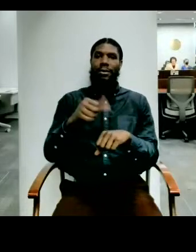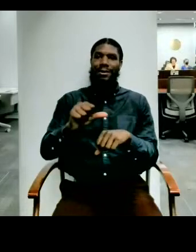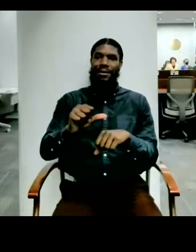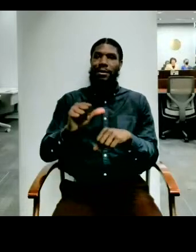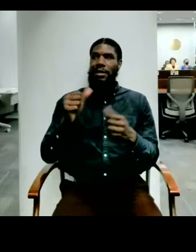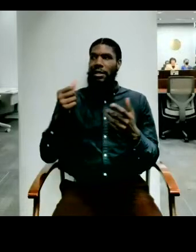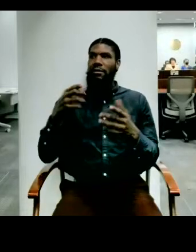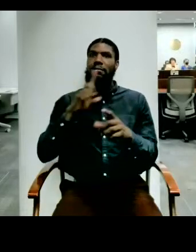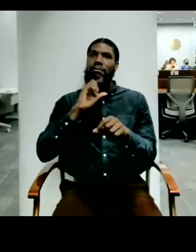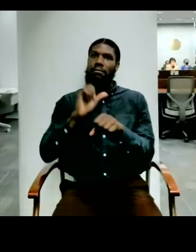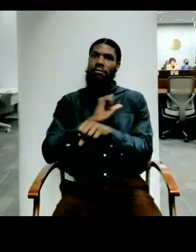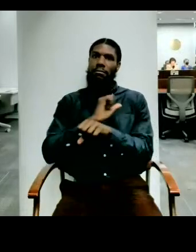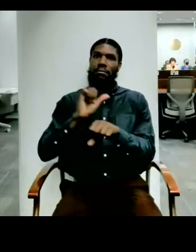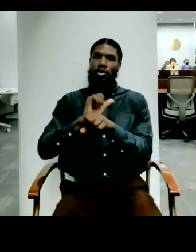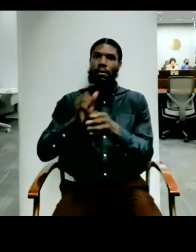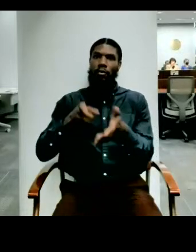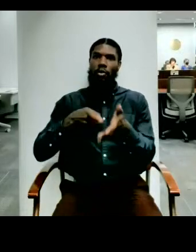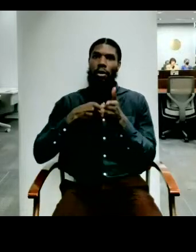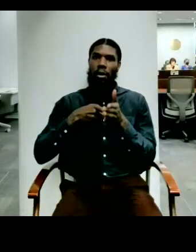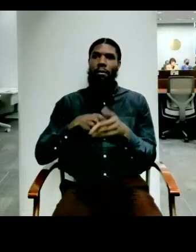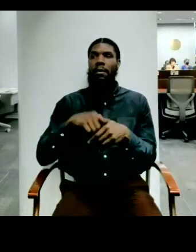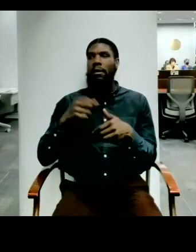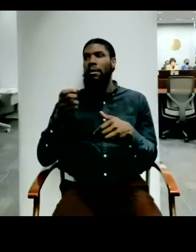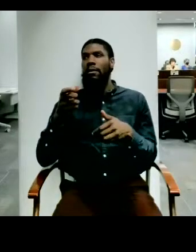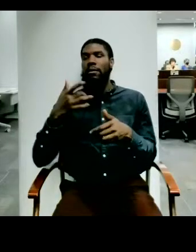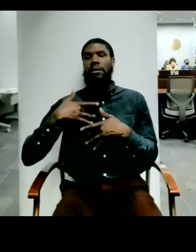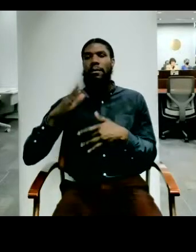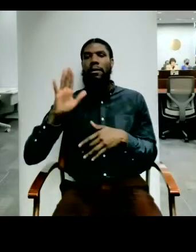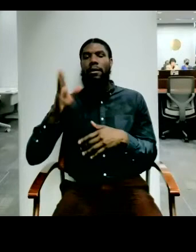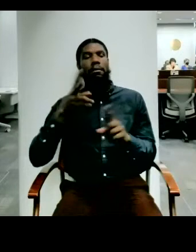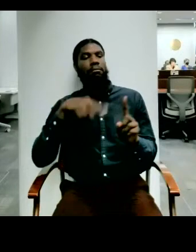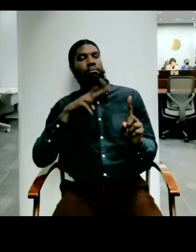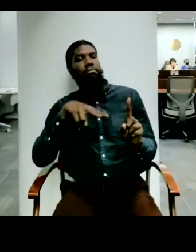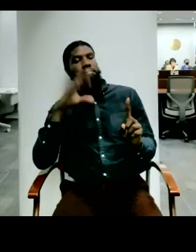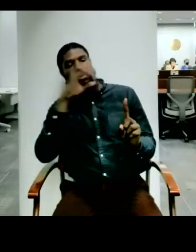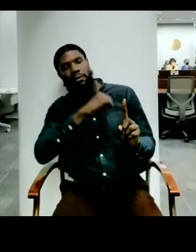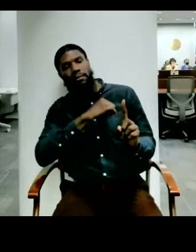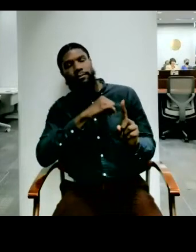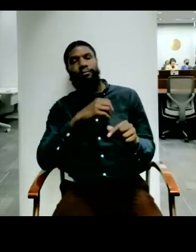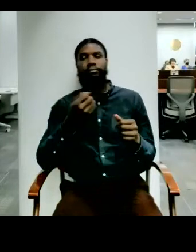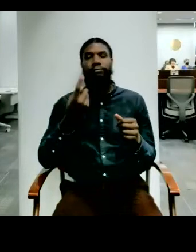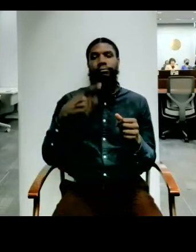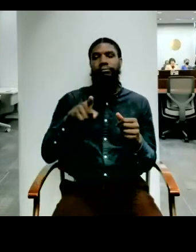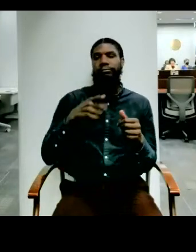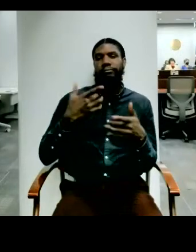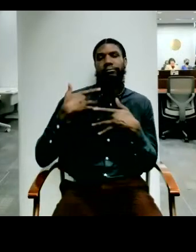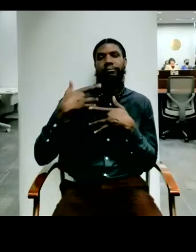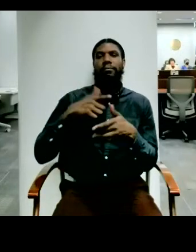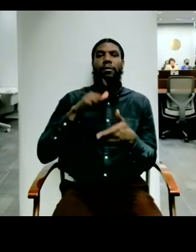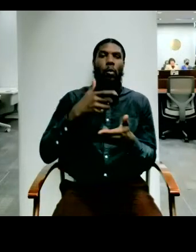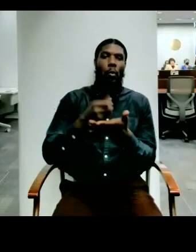fide job requirement. In general, particularly in the low wage general labor jobs, is really just